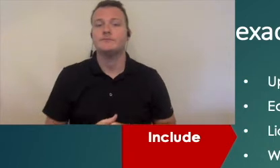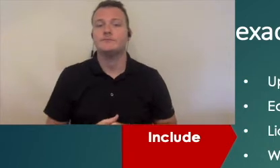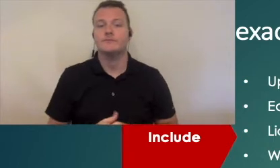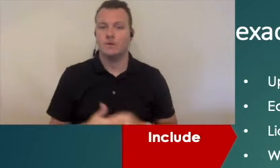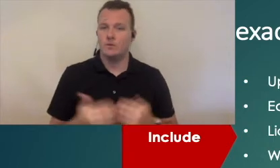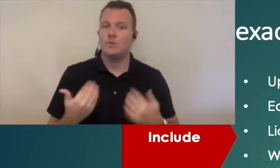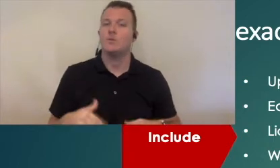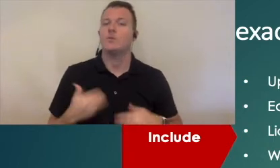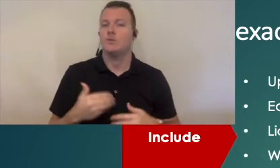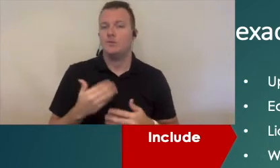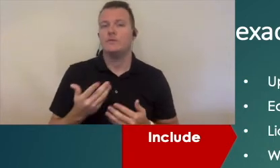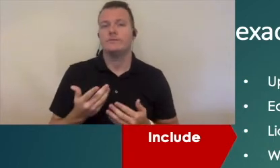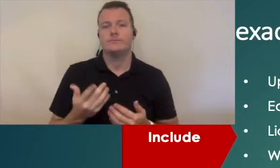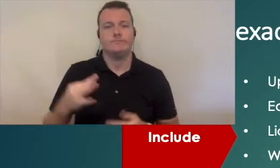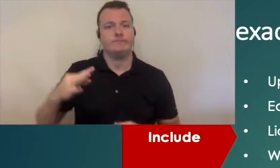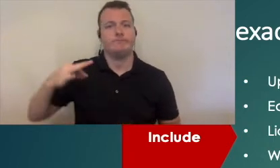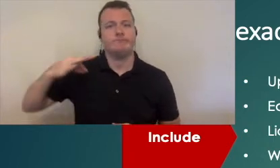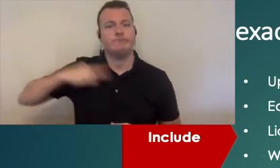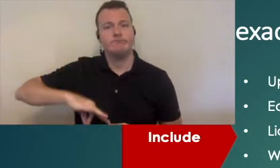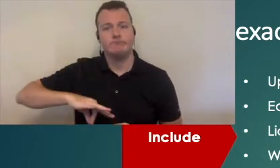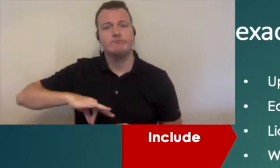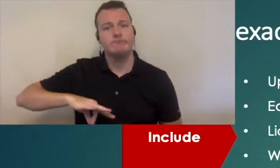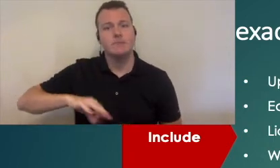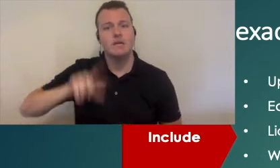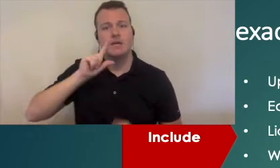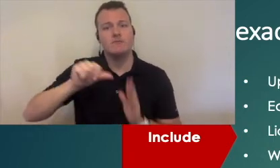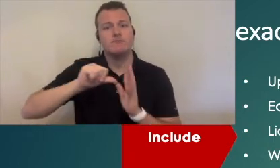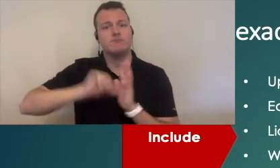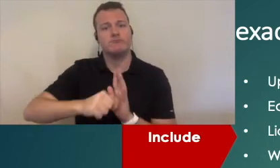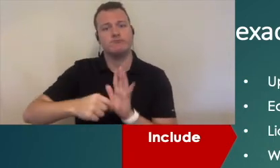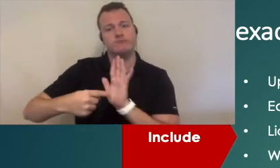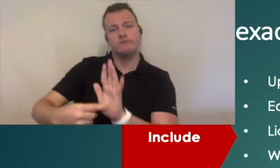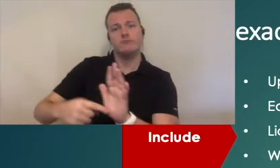can be extremely useful in kind of drawing out why you are a stronger